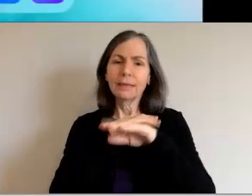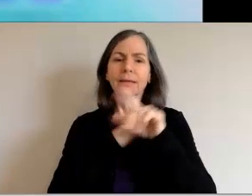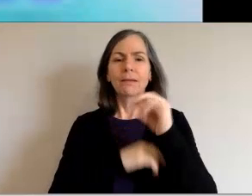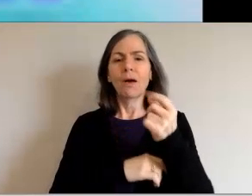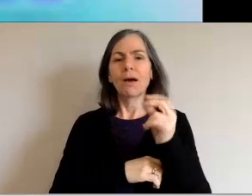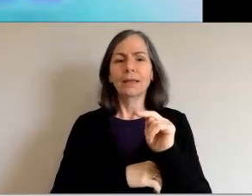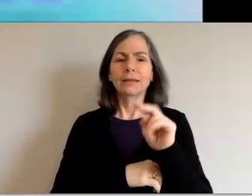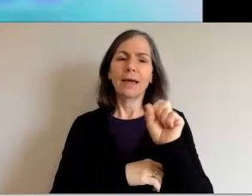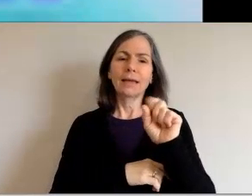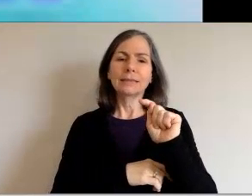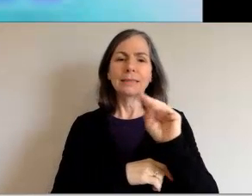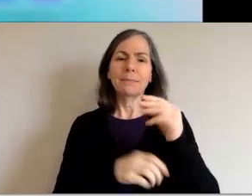Thanks. Bye.